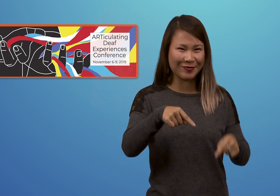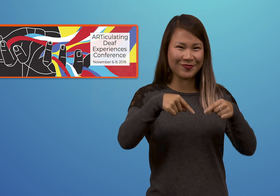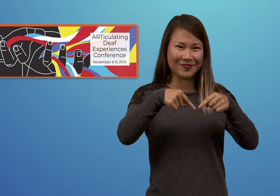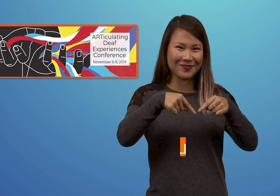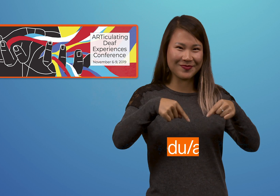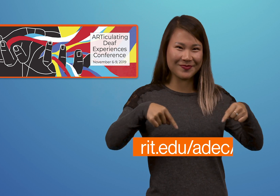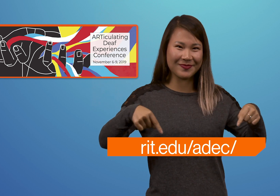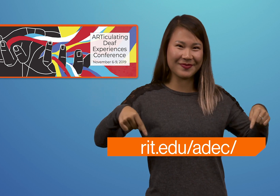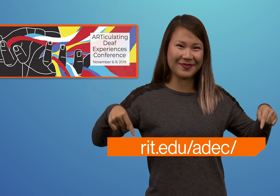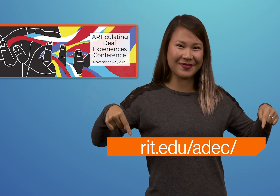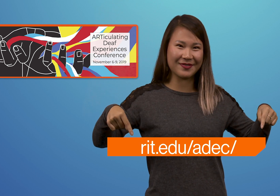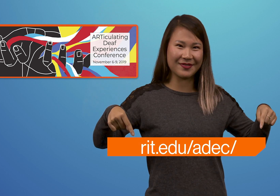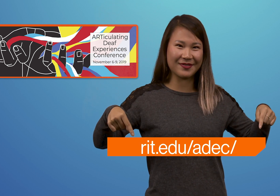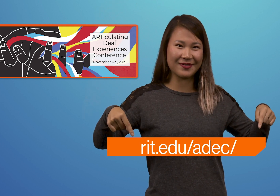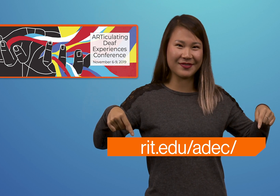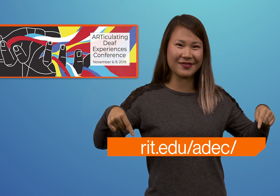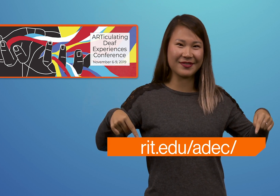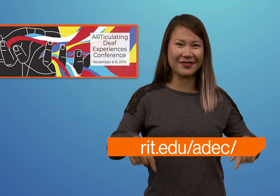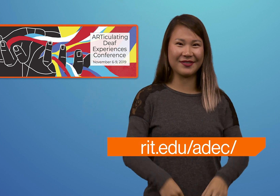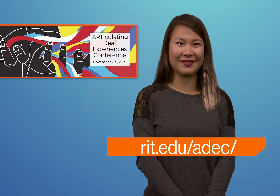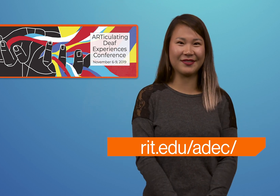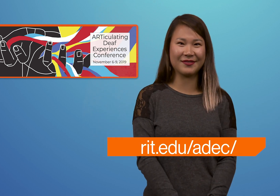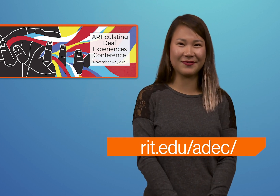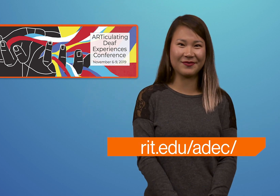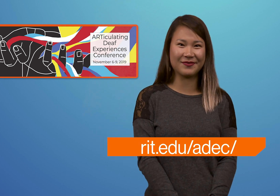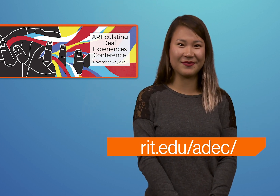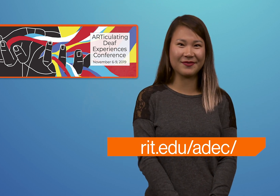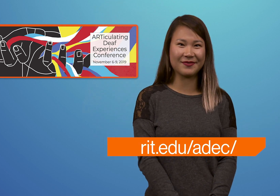Check it out here: